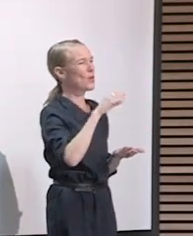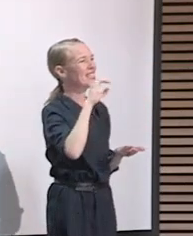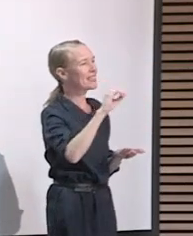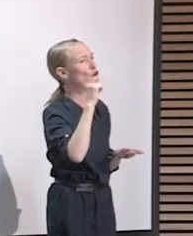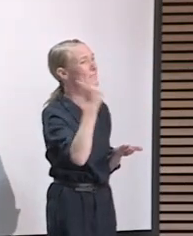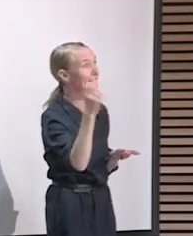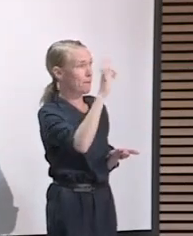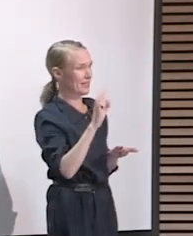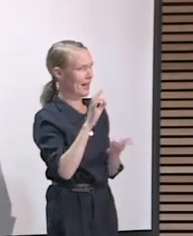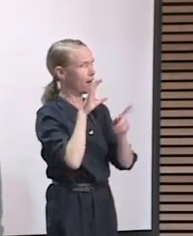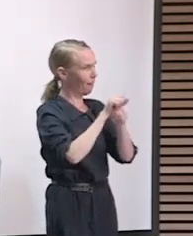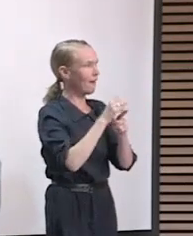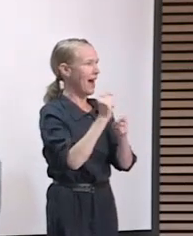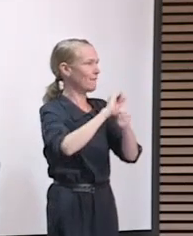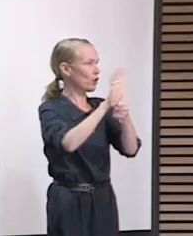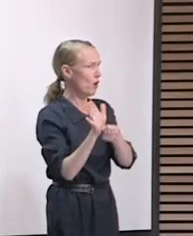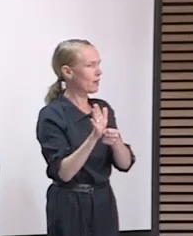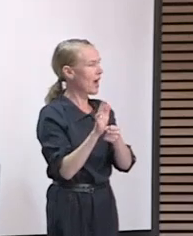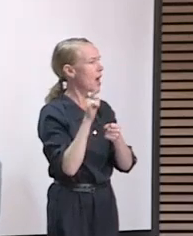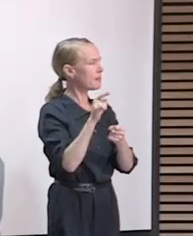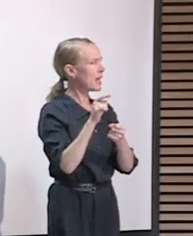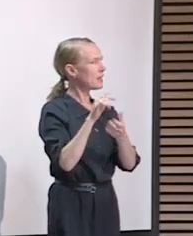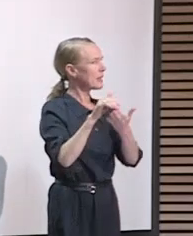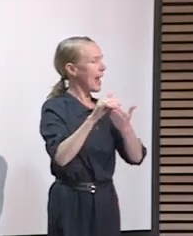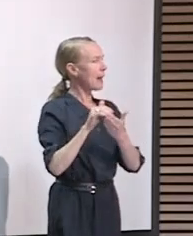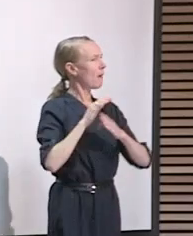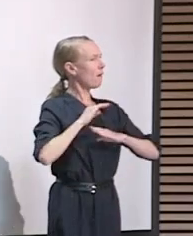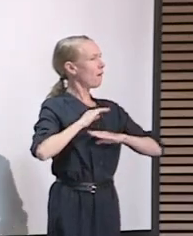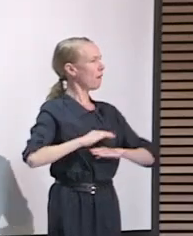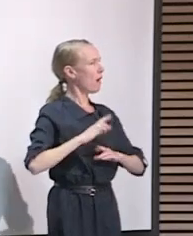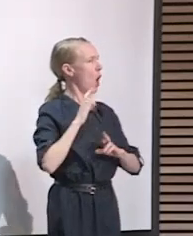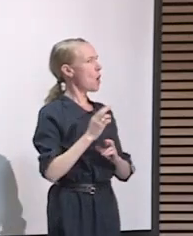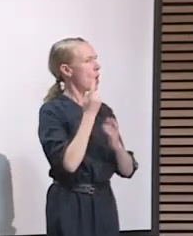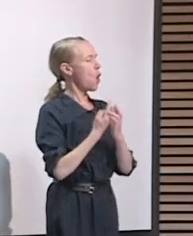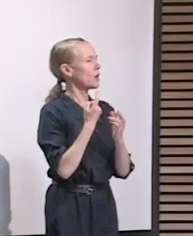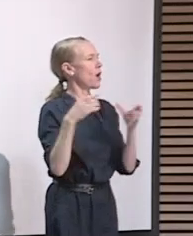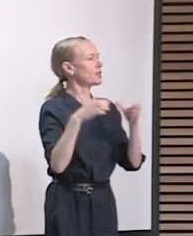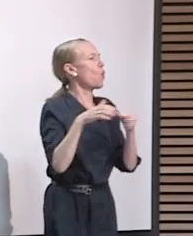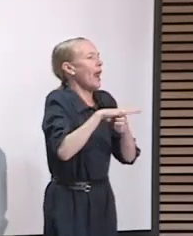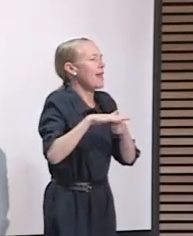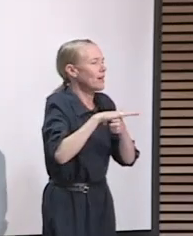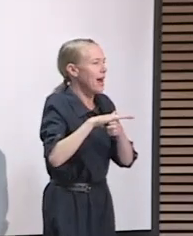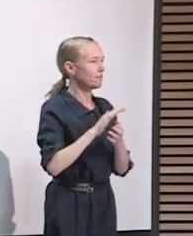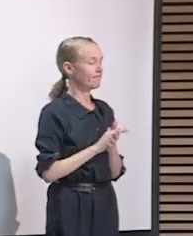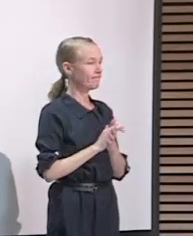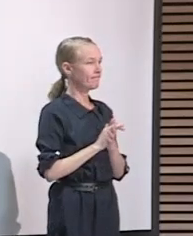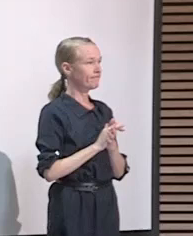cases we have reported report 0.07% of all of the tests